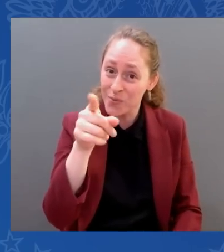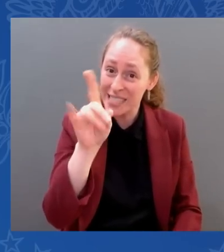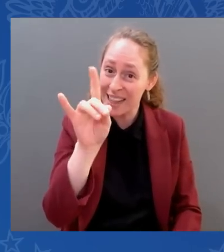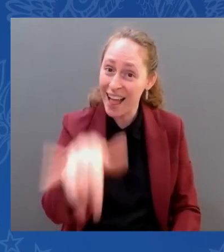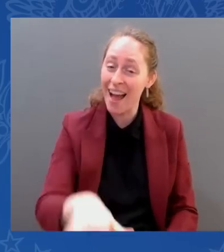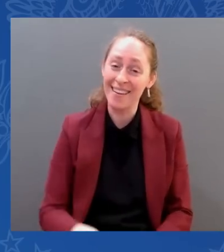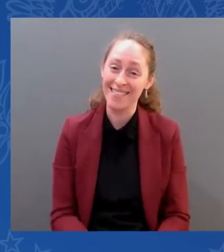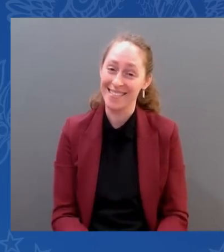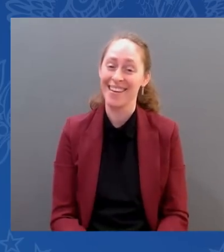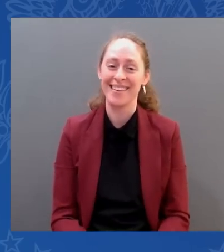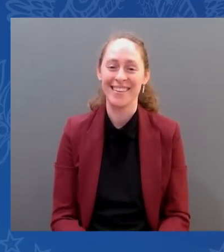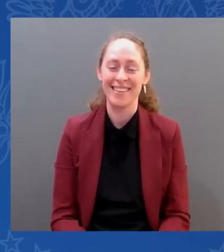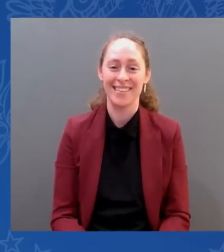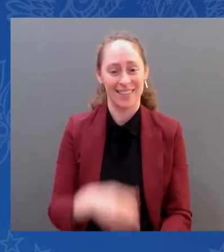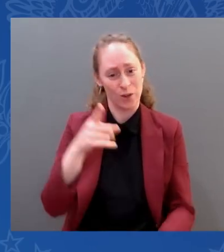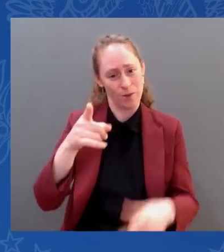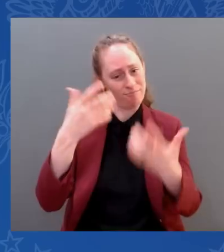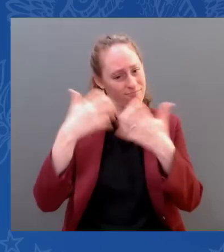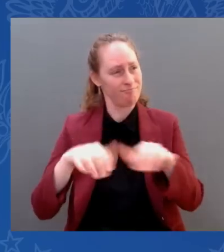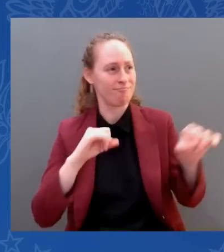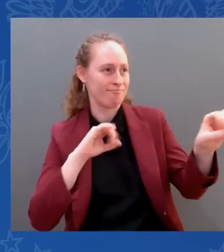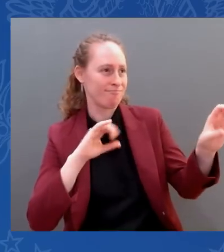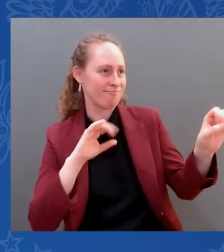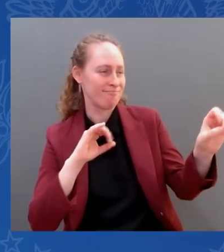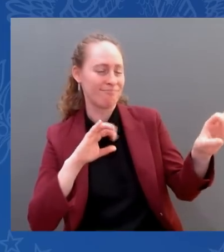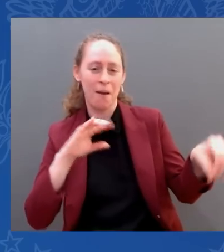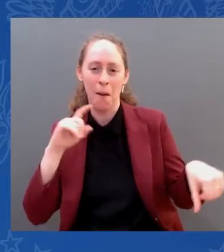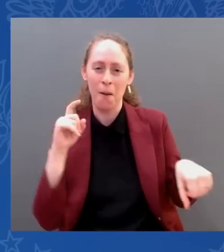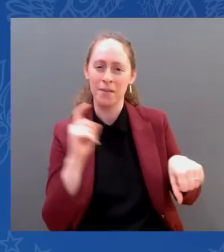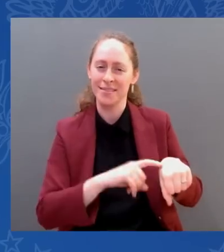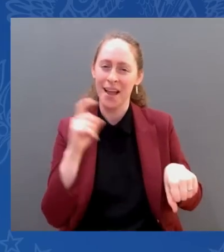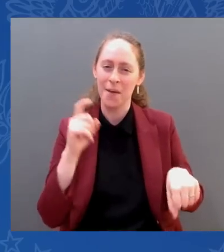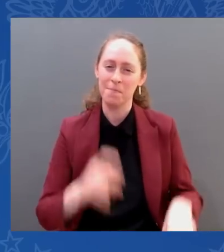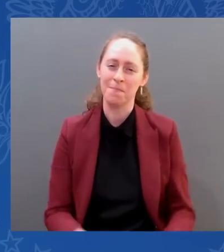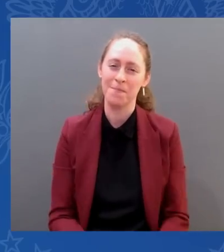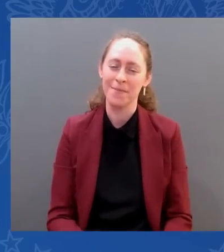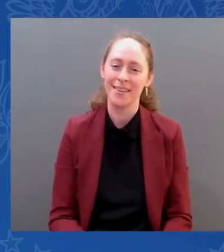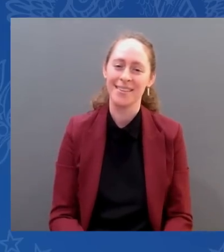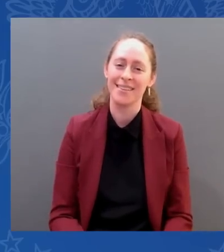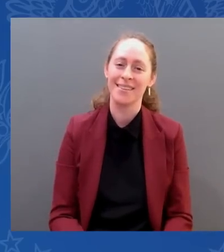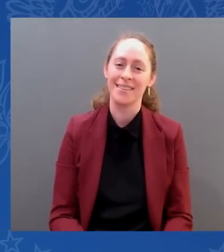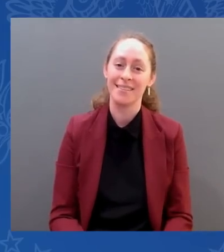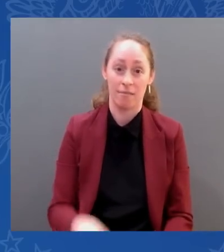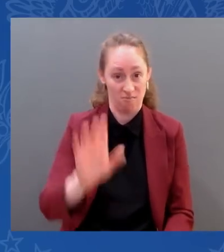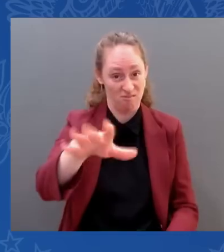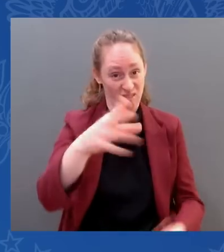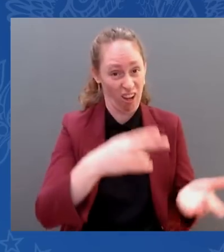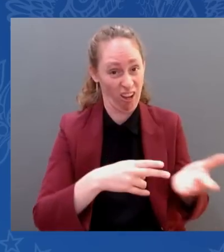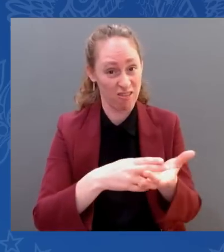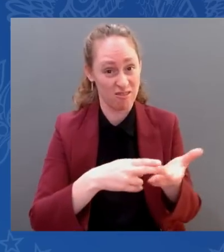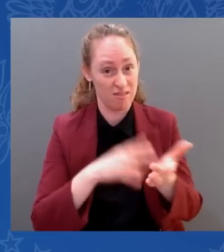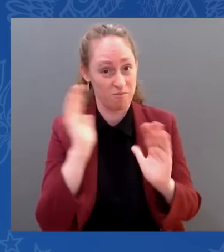than they were before the pandemic. And today, there are about 40 percent fewer containers clogging the docks on long pe-